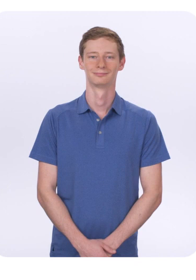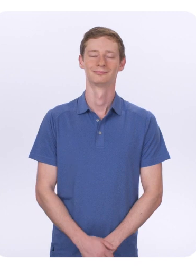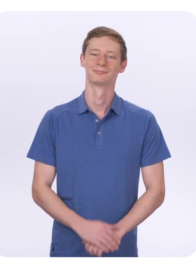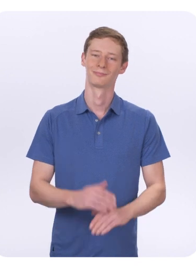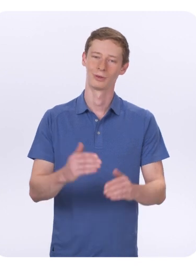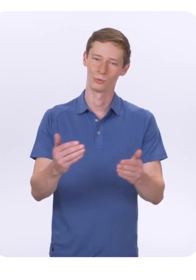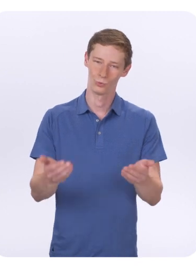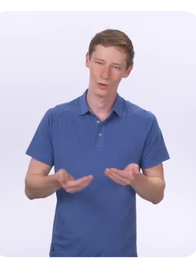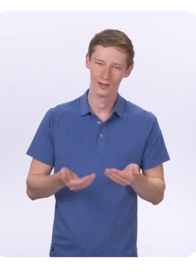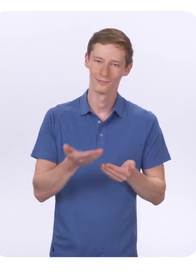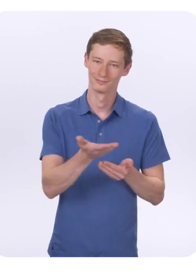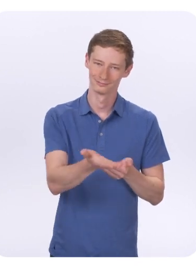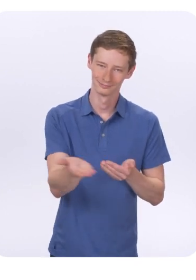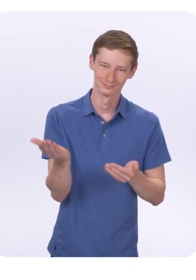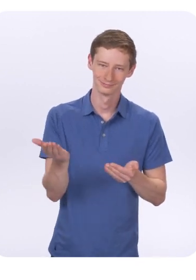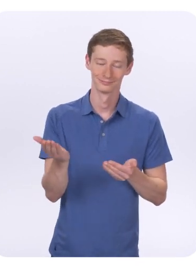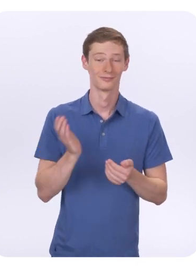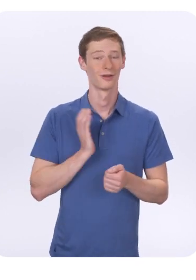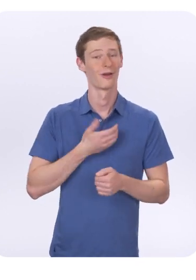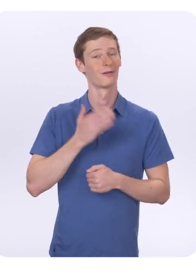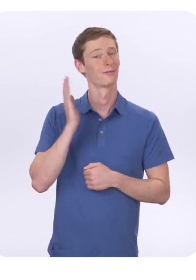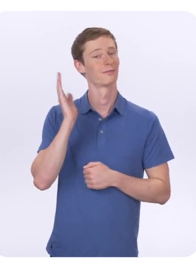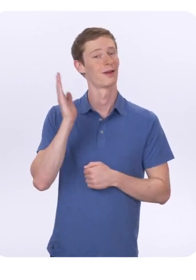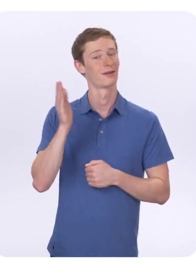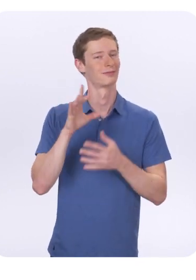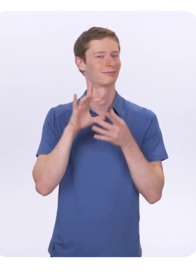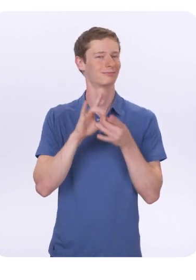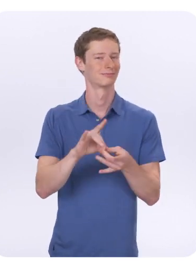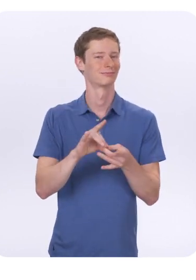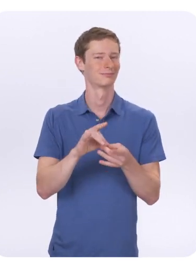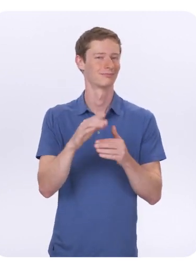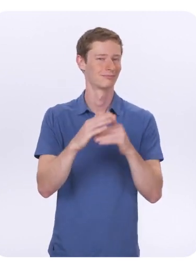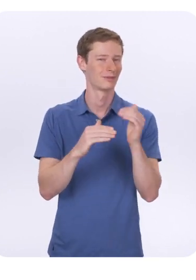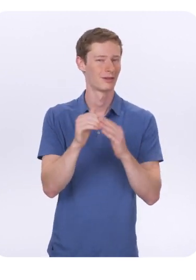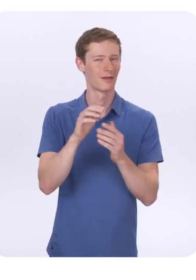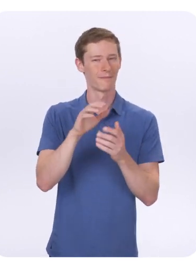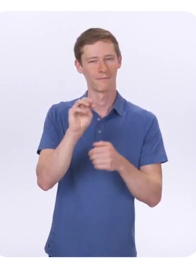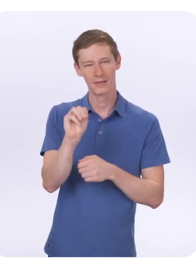Welcome everyone to our presentation on building mixed reality experiences in WebXR.